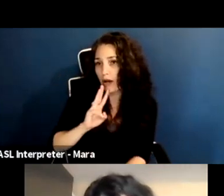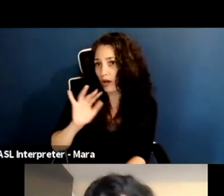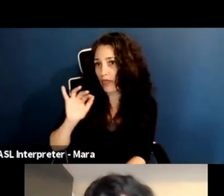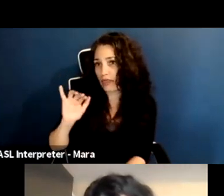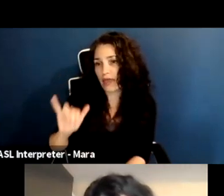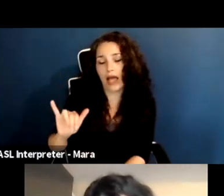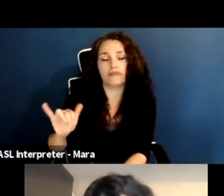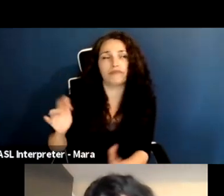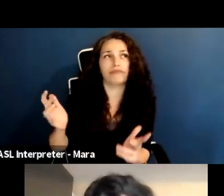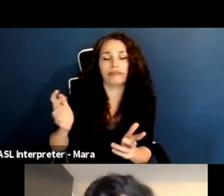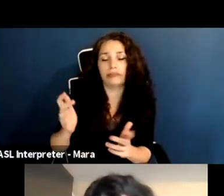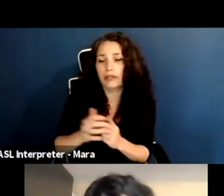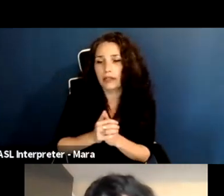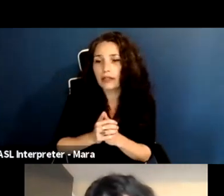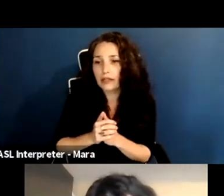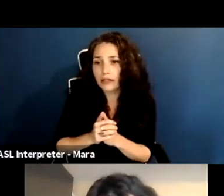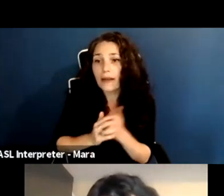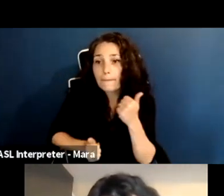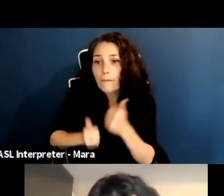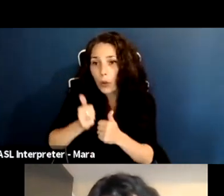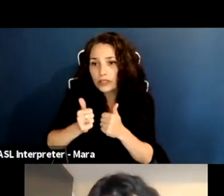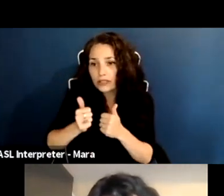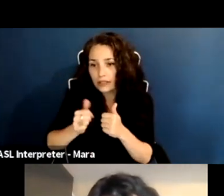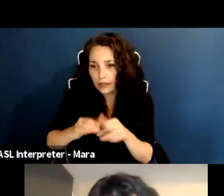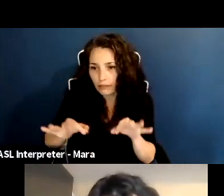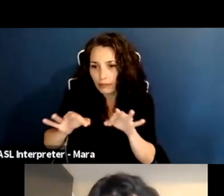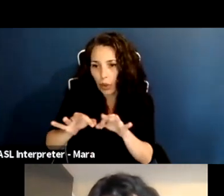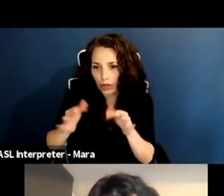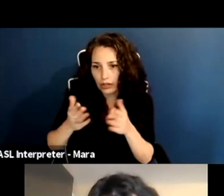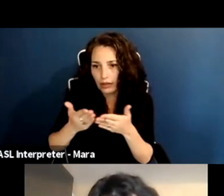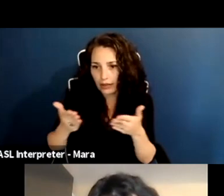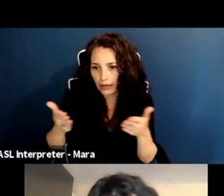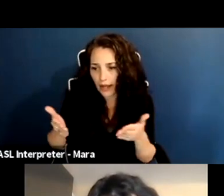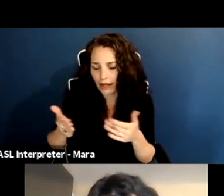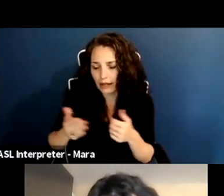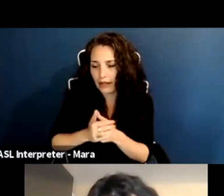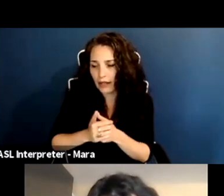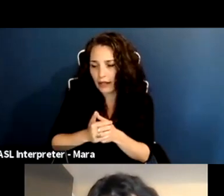one of the most important thing to make sure people had good hygiene and could stay safe.